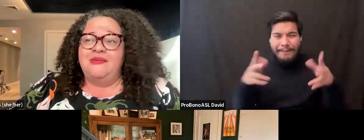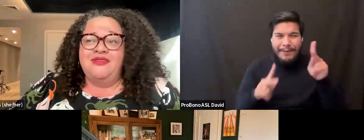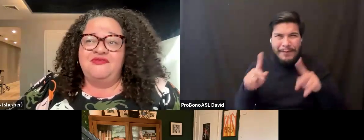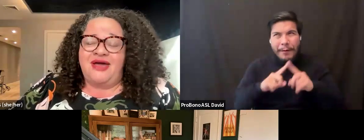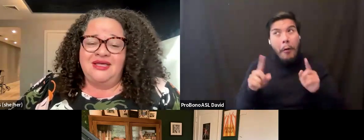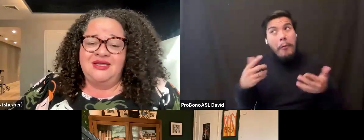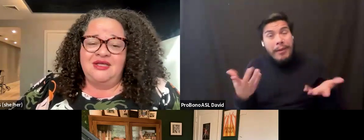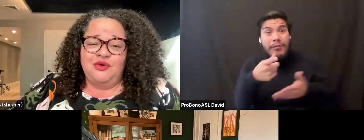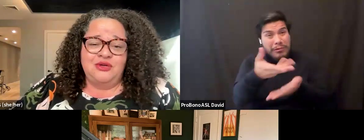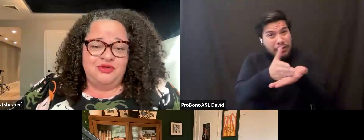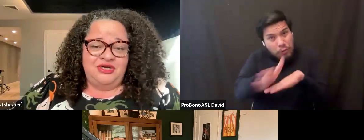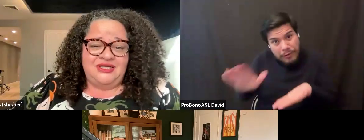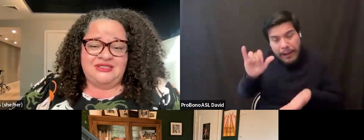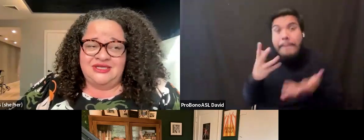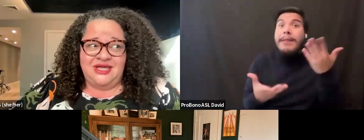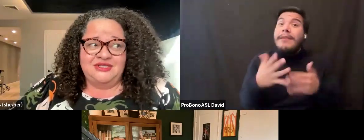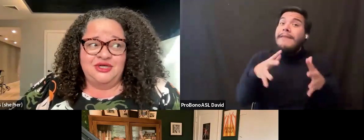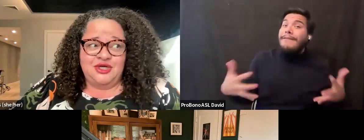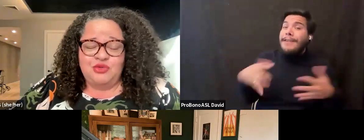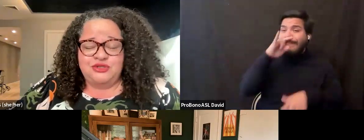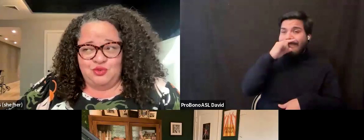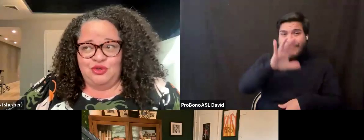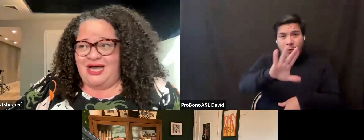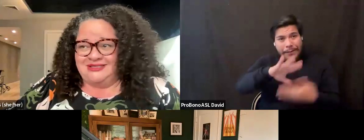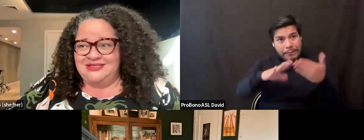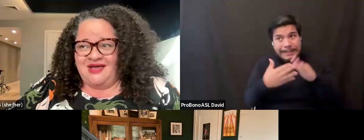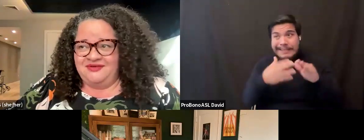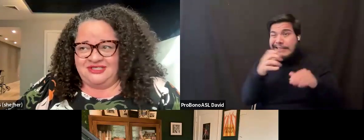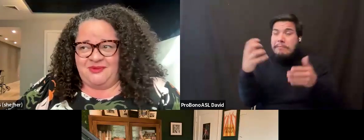Maybe the fat kid in your community didn't get to go to school as is evidenced